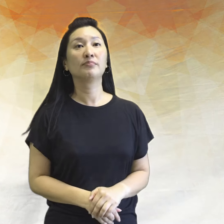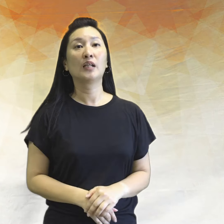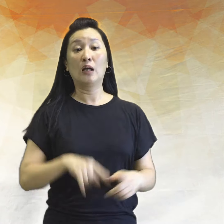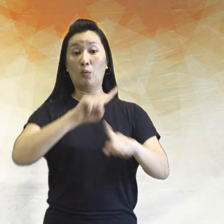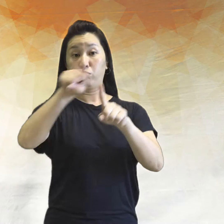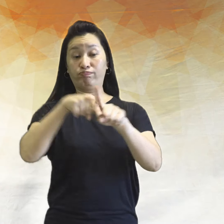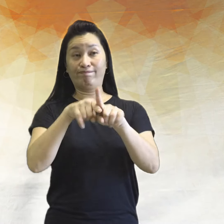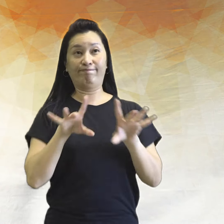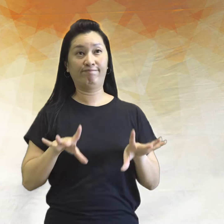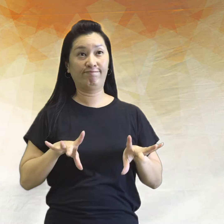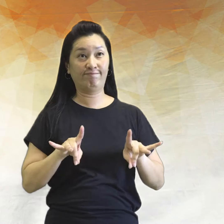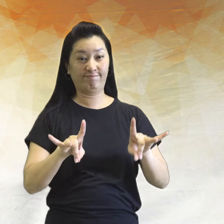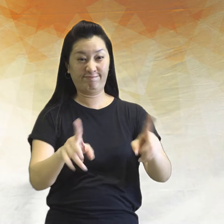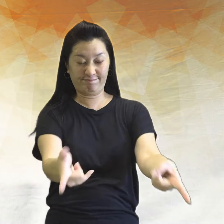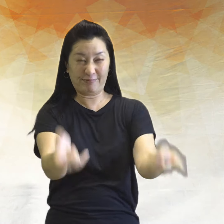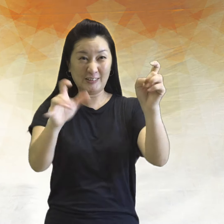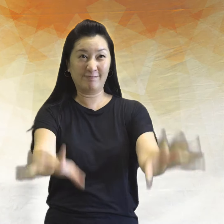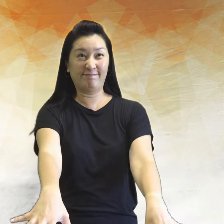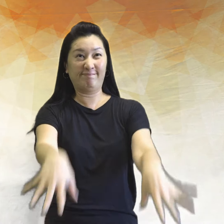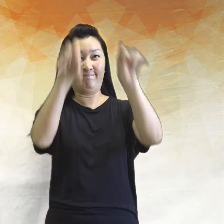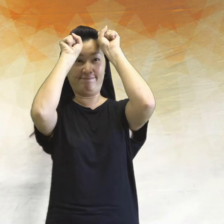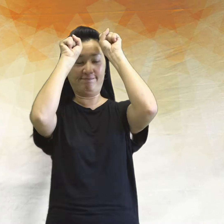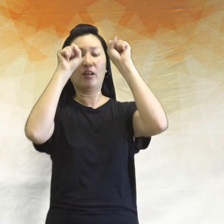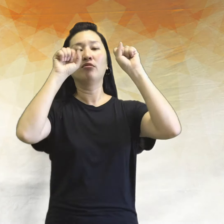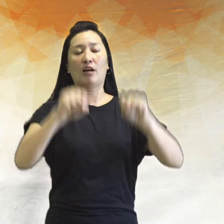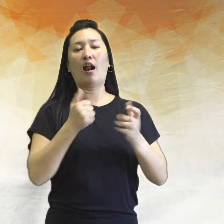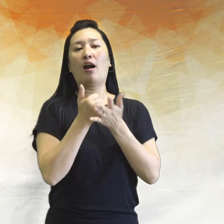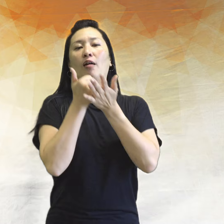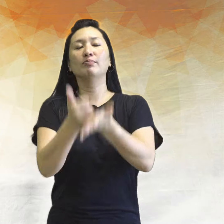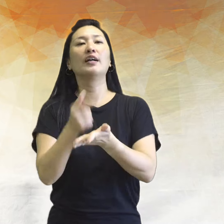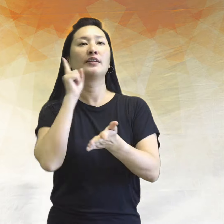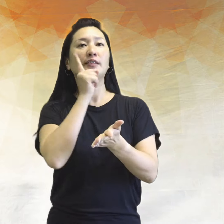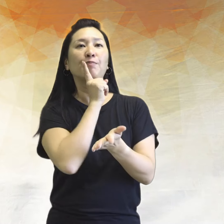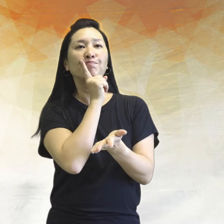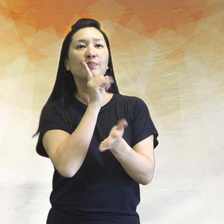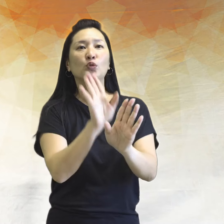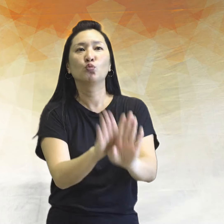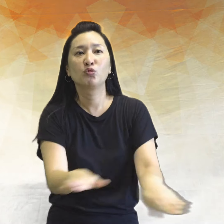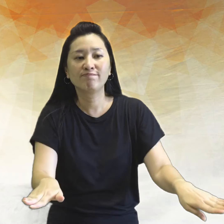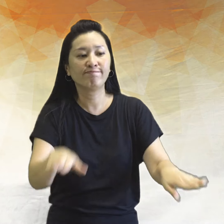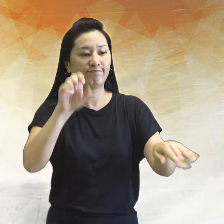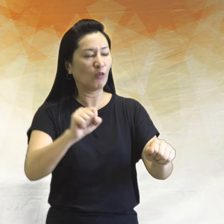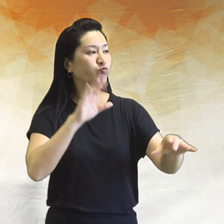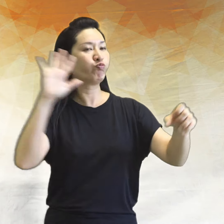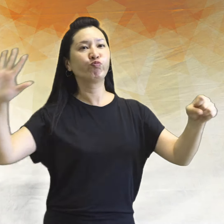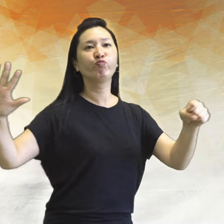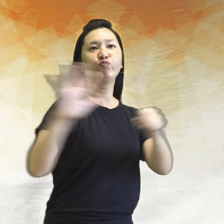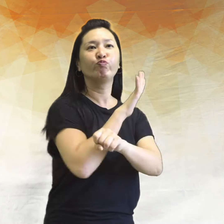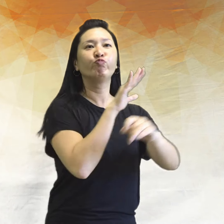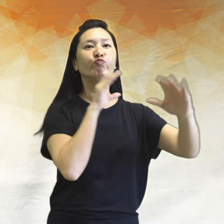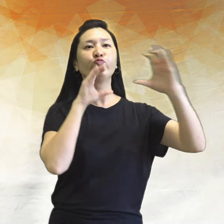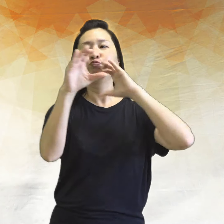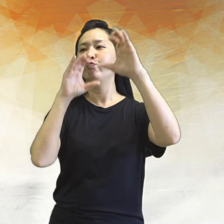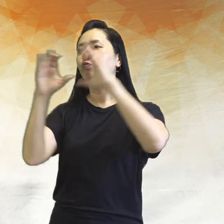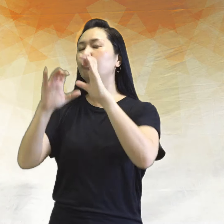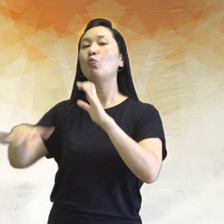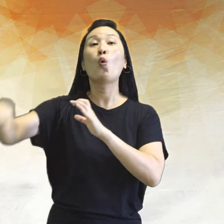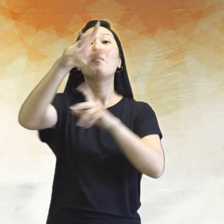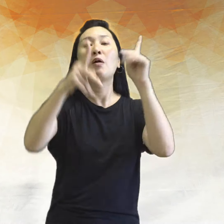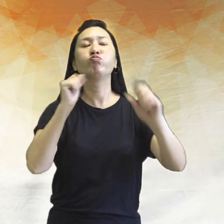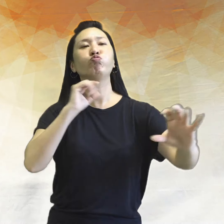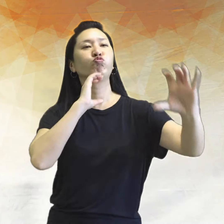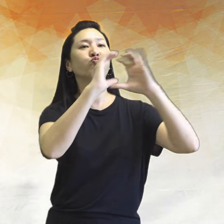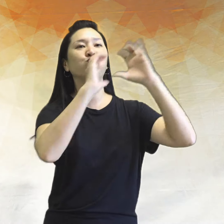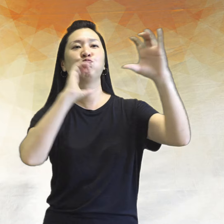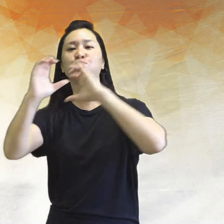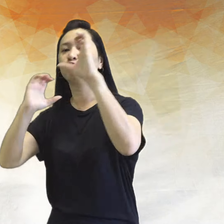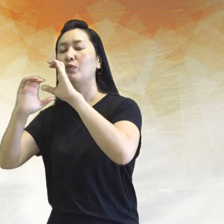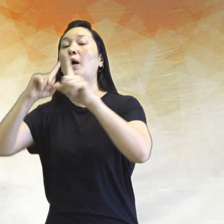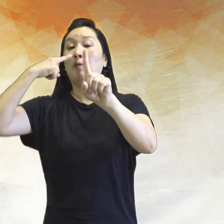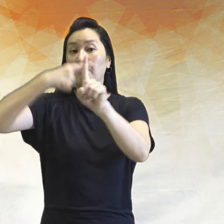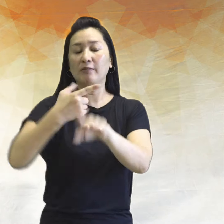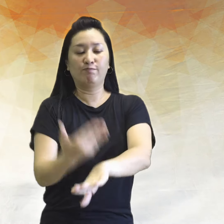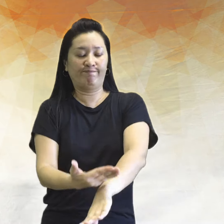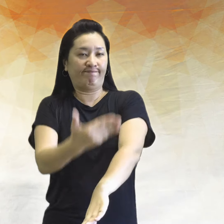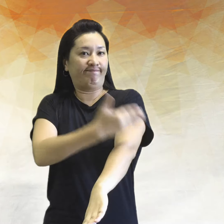When acquired fast, it enables deaf children to have full communication with people, improving their